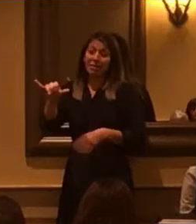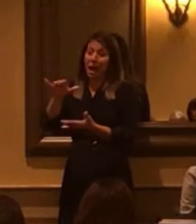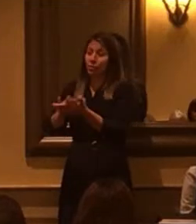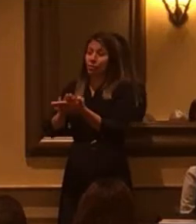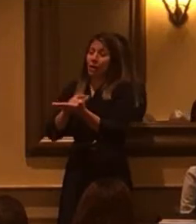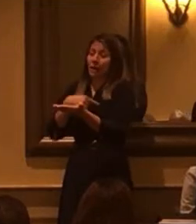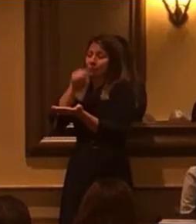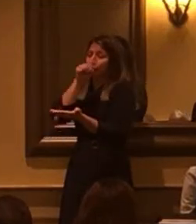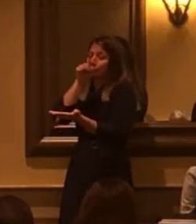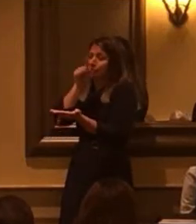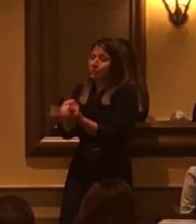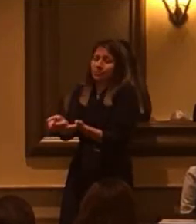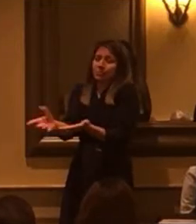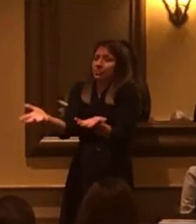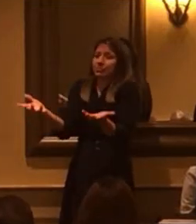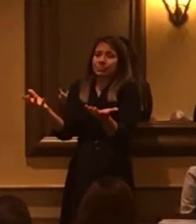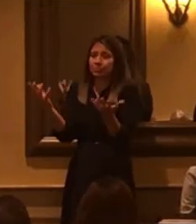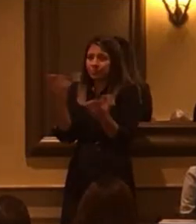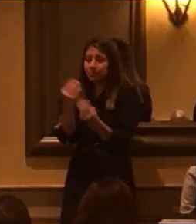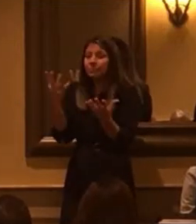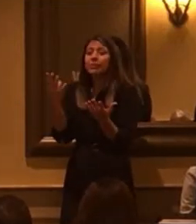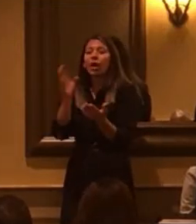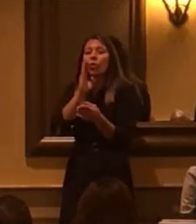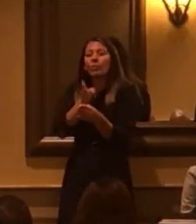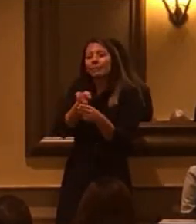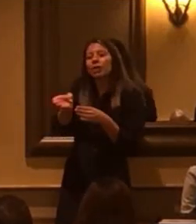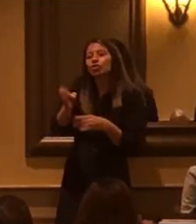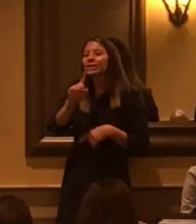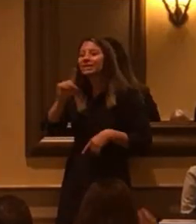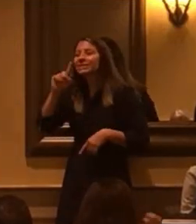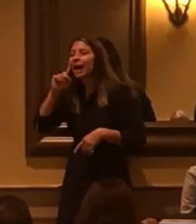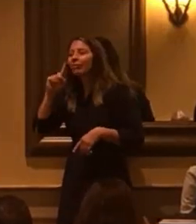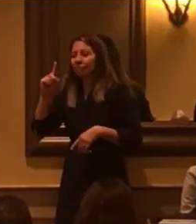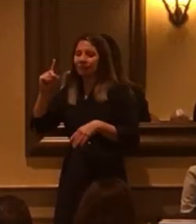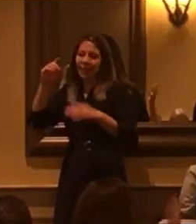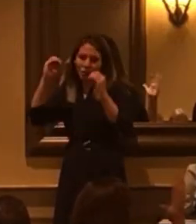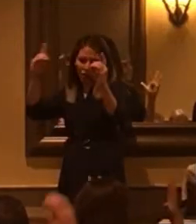And I'm going to be majoring in deaf and hearing impaired education.